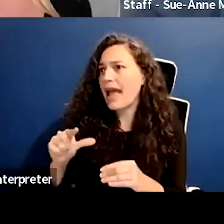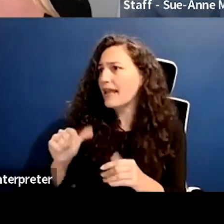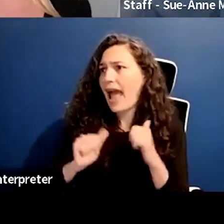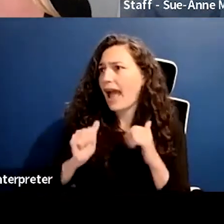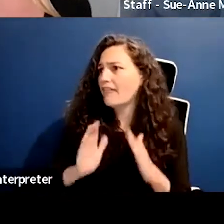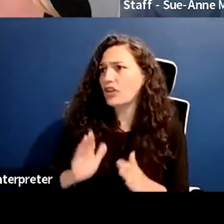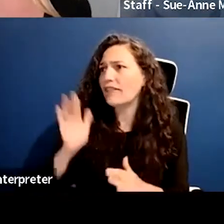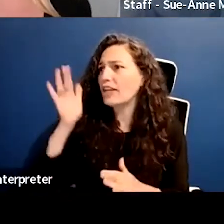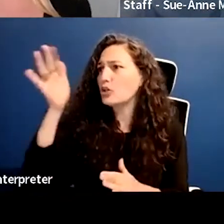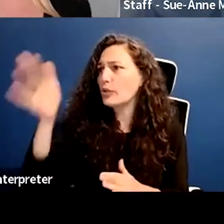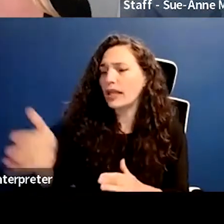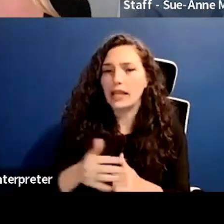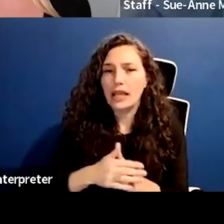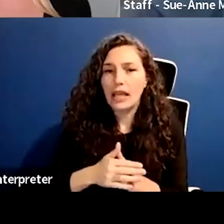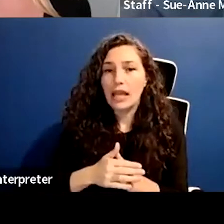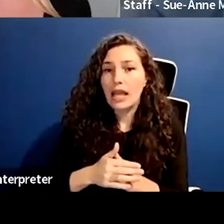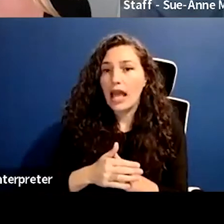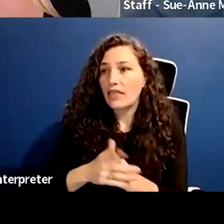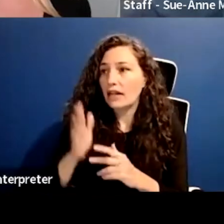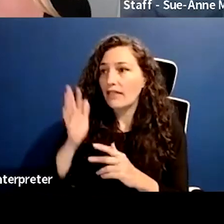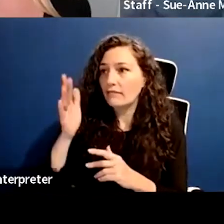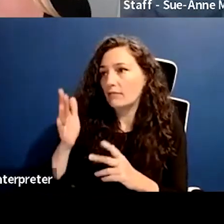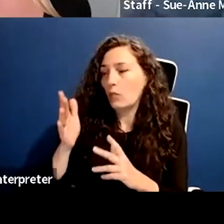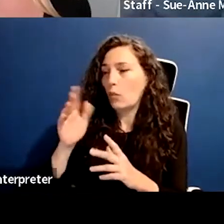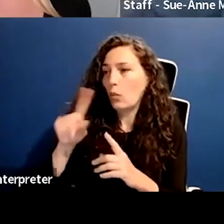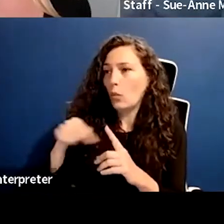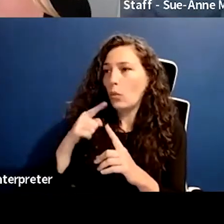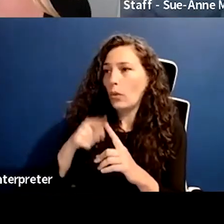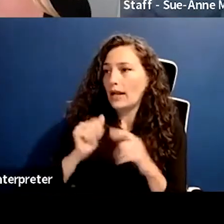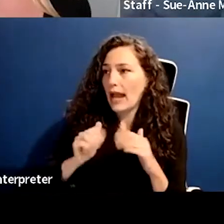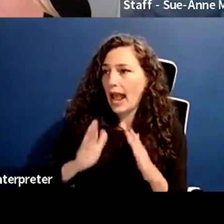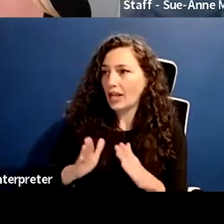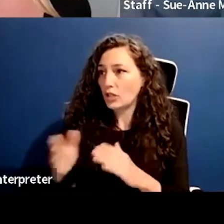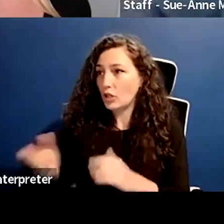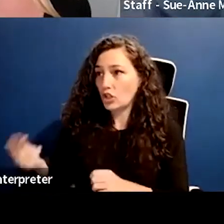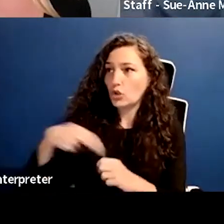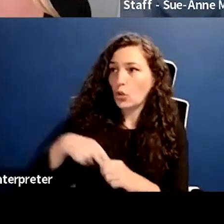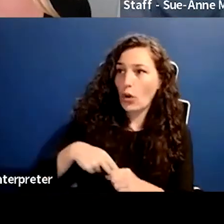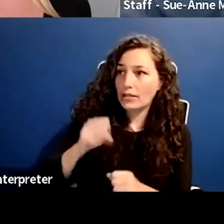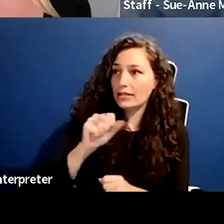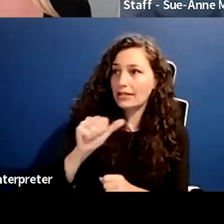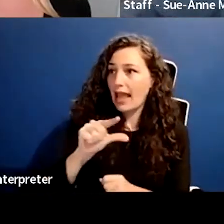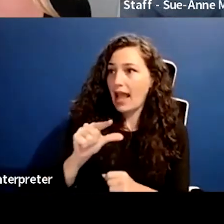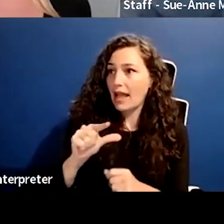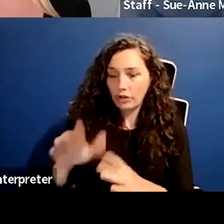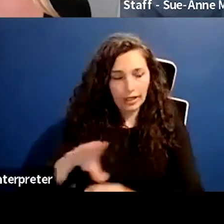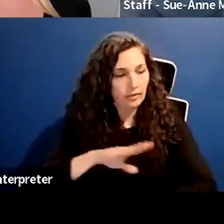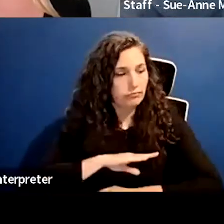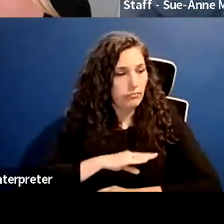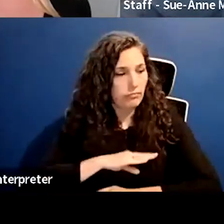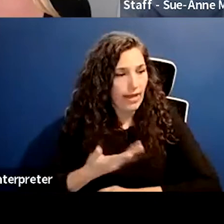and they're like, "Okay, well that's it, I'm into SAG." But what I encourage people is I,